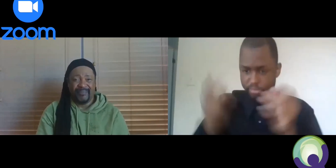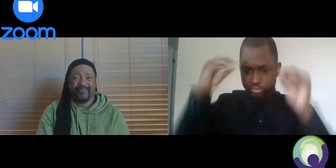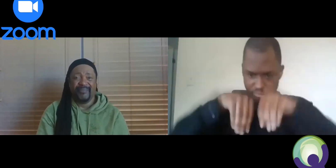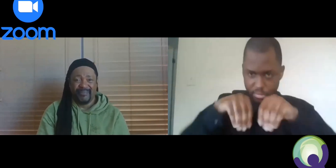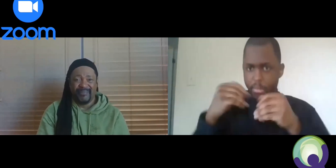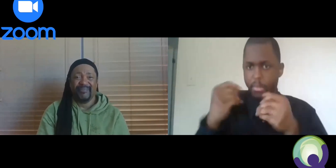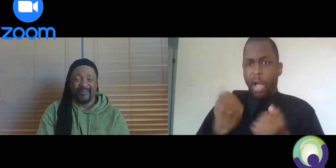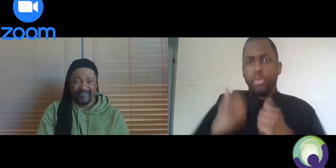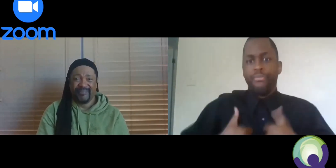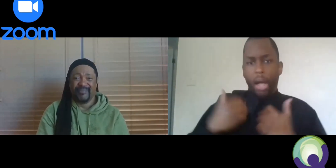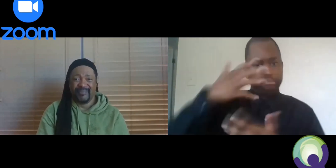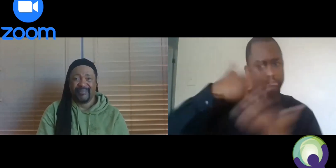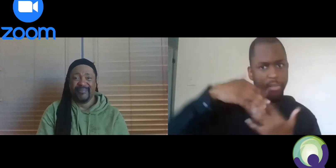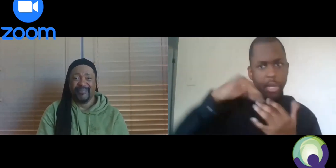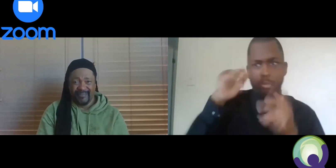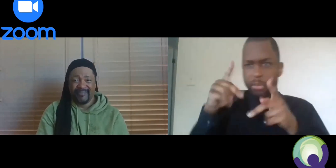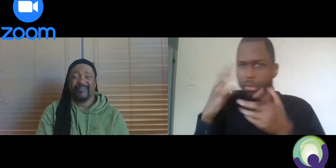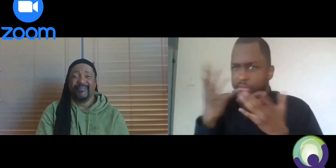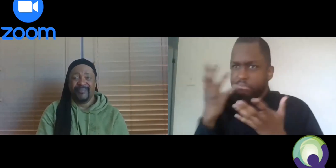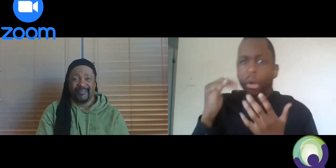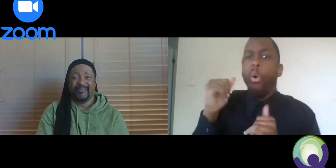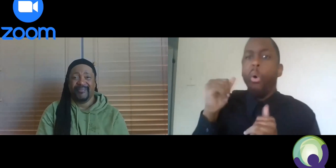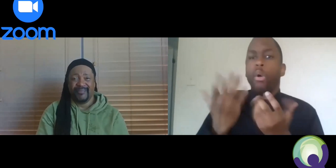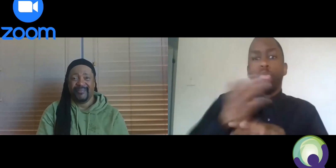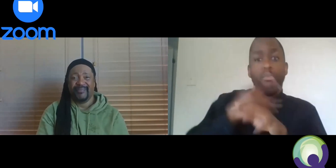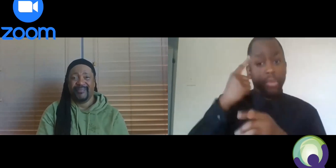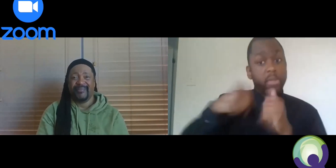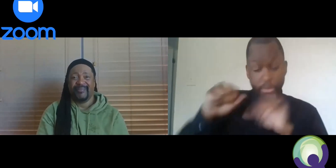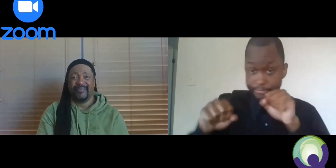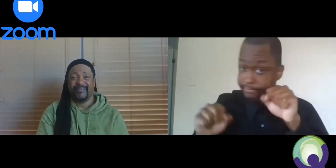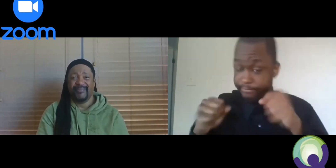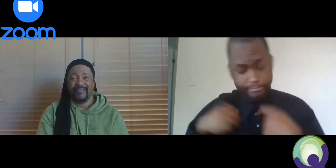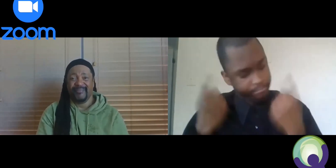put them both in so they learn how to survive, and socialize with people. I agree 100%,